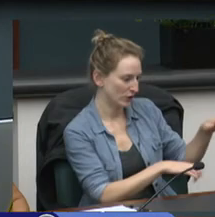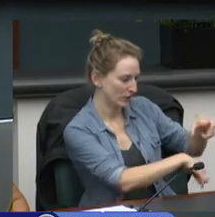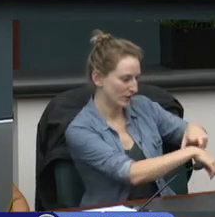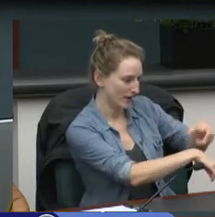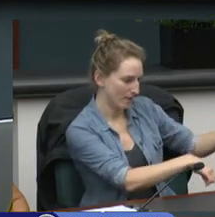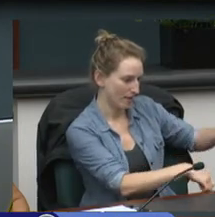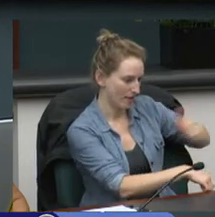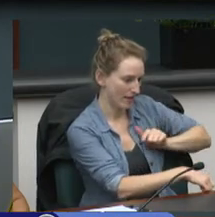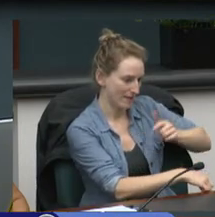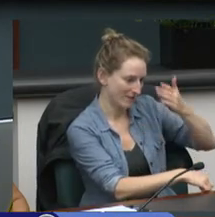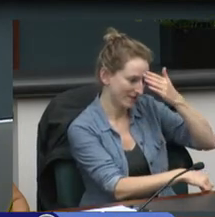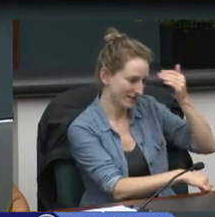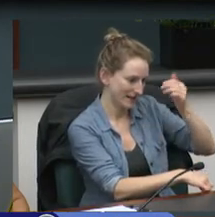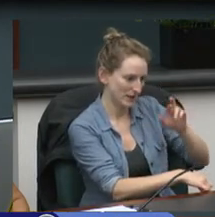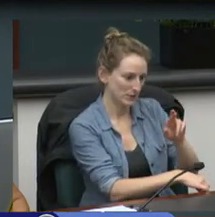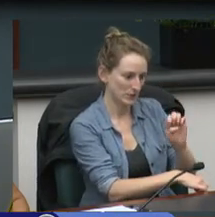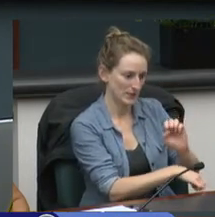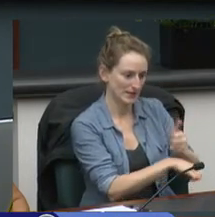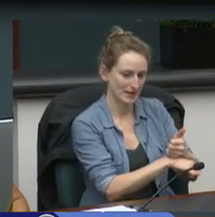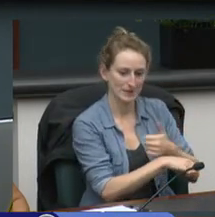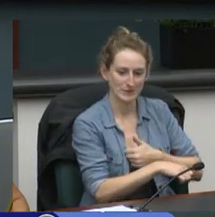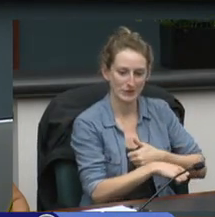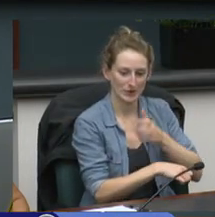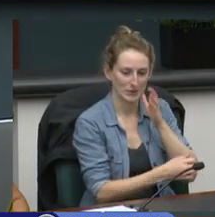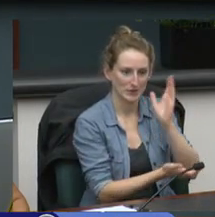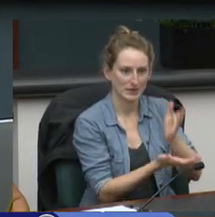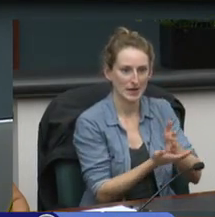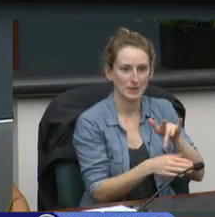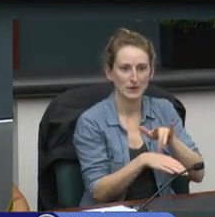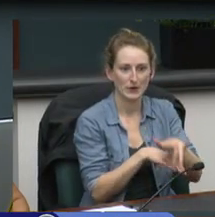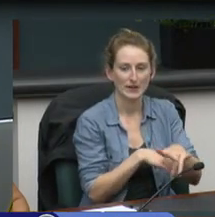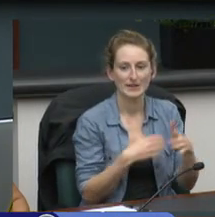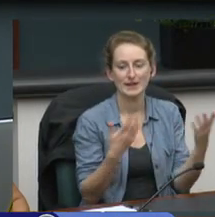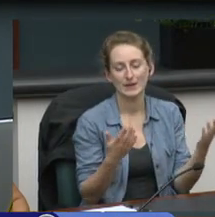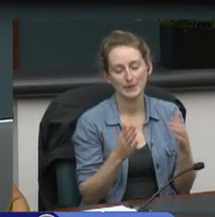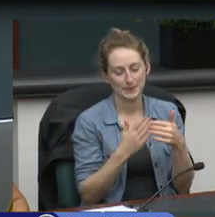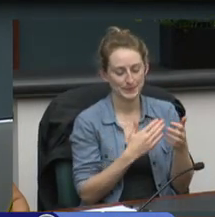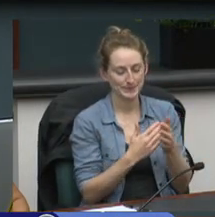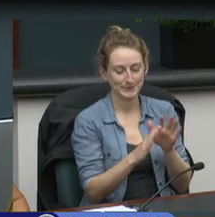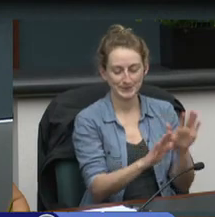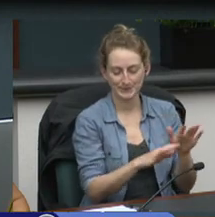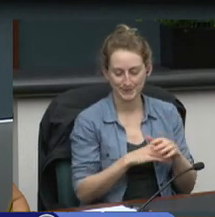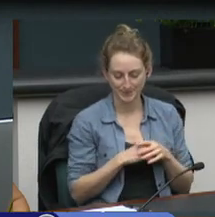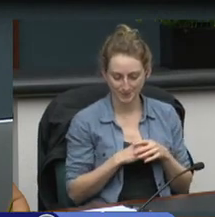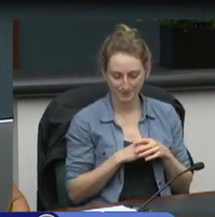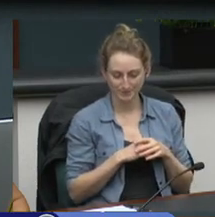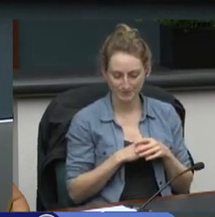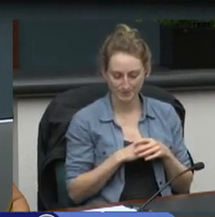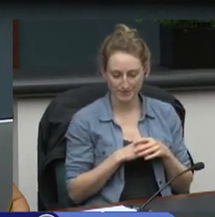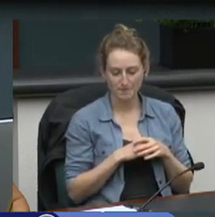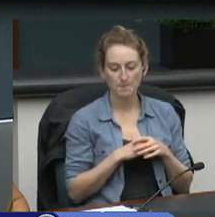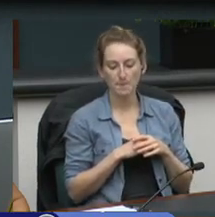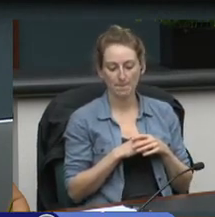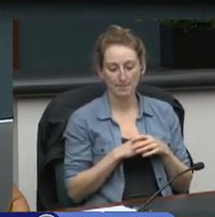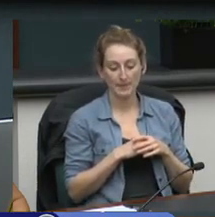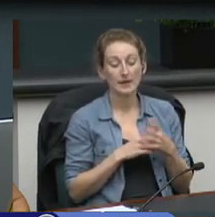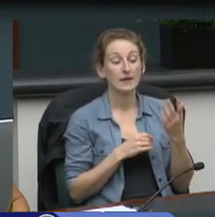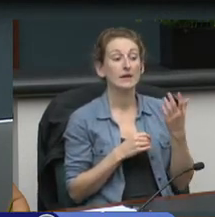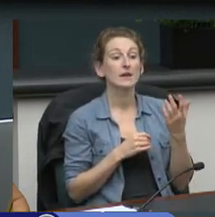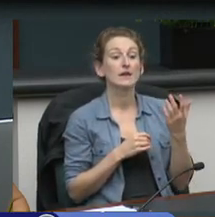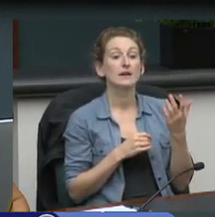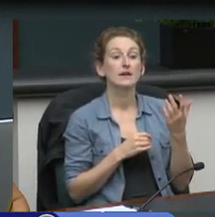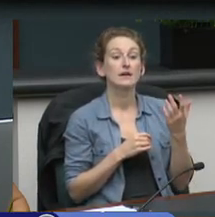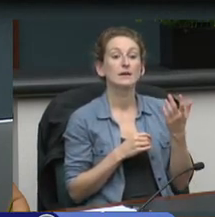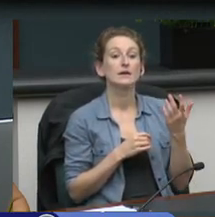reset the time I'll stop early is of neighborhood parking zone we have done a